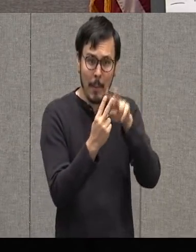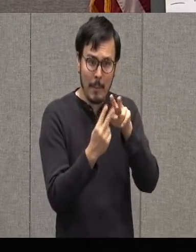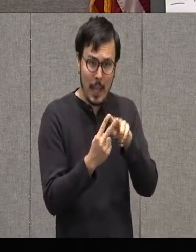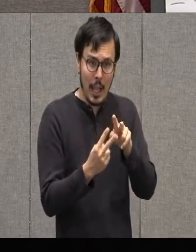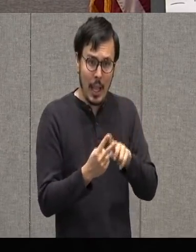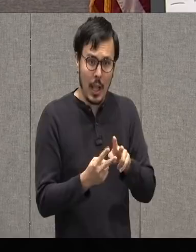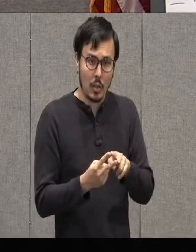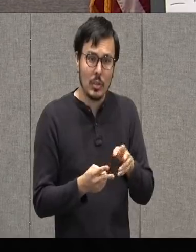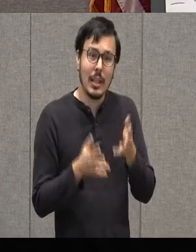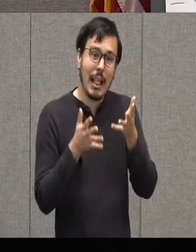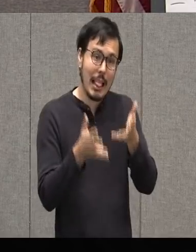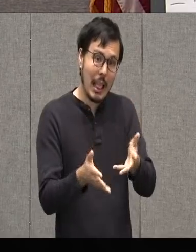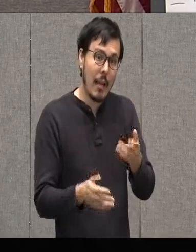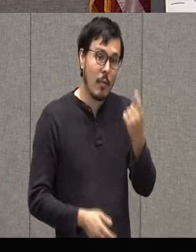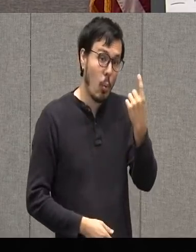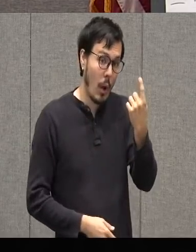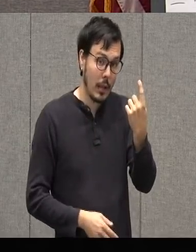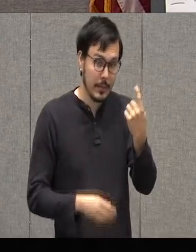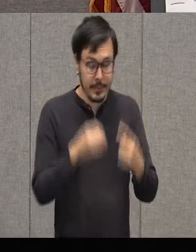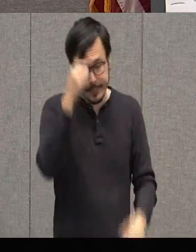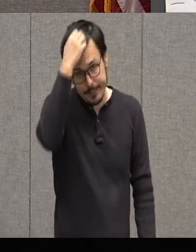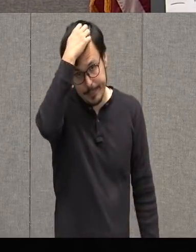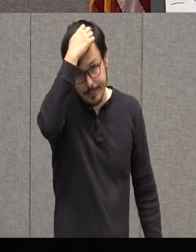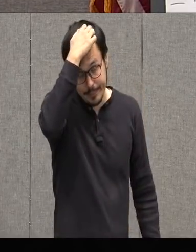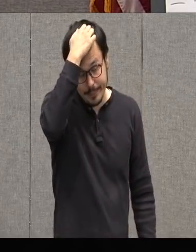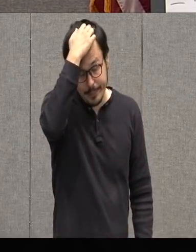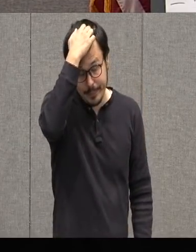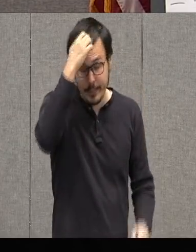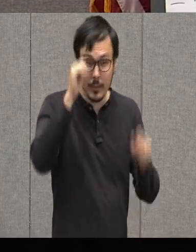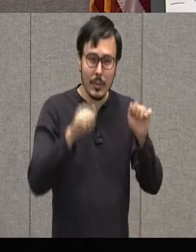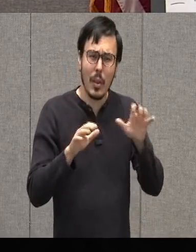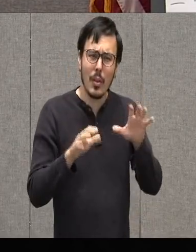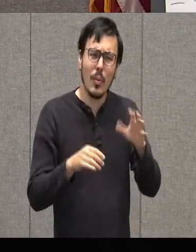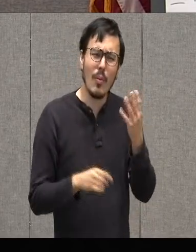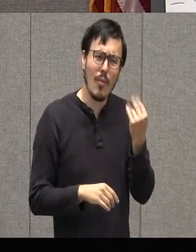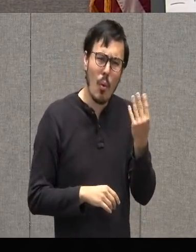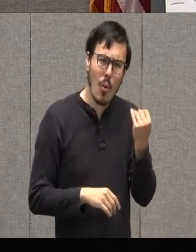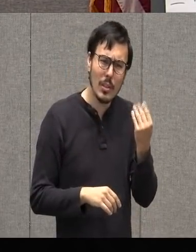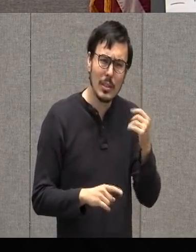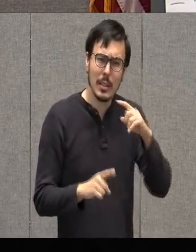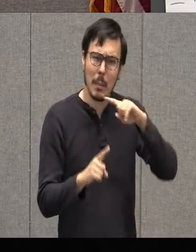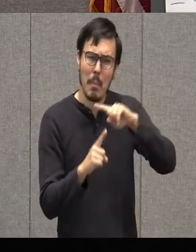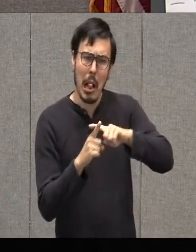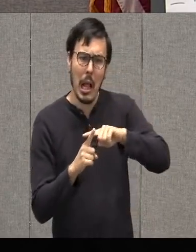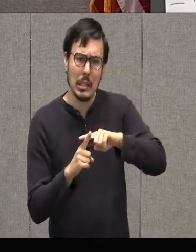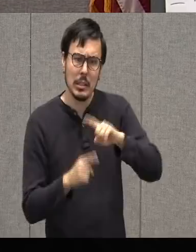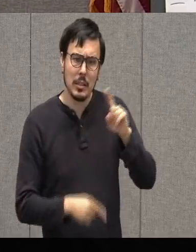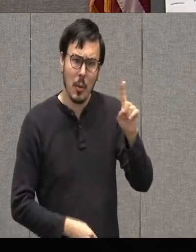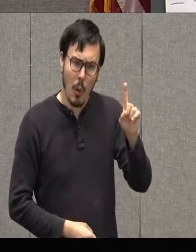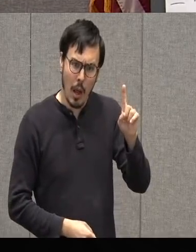Can we do 14 plus one? Does that equal 15?